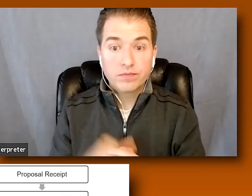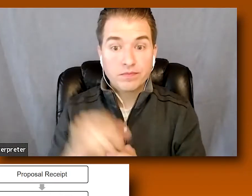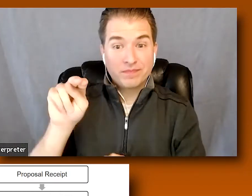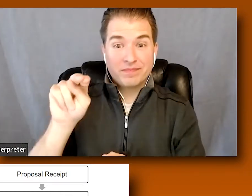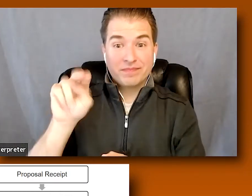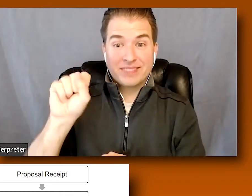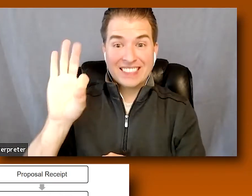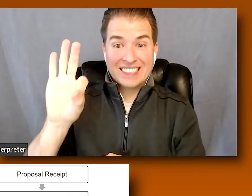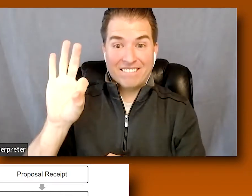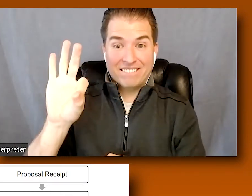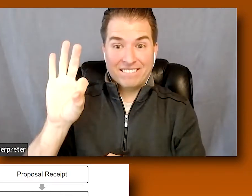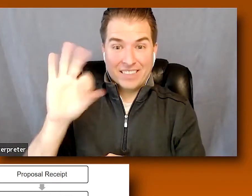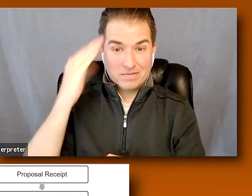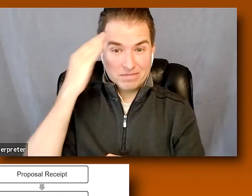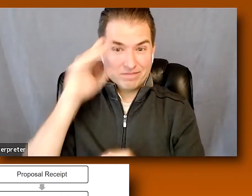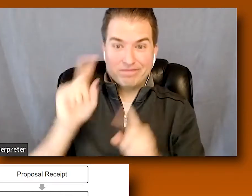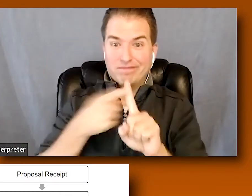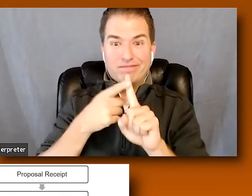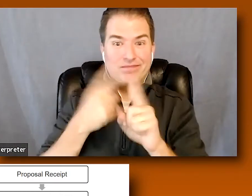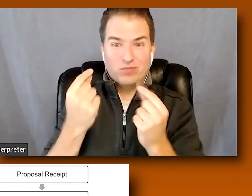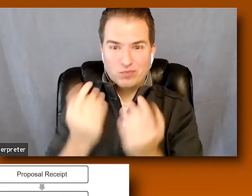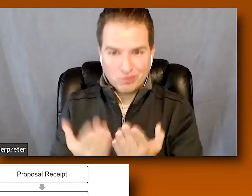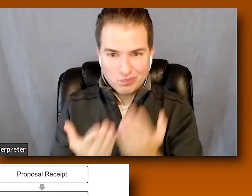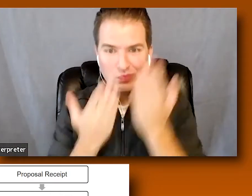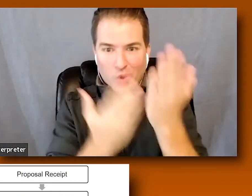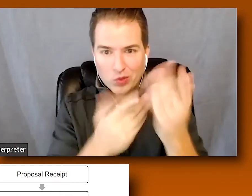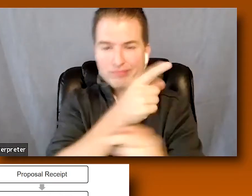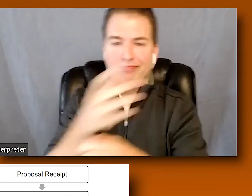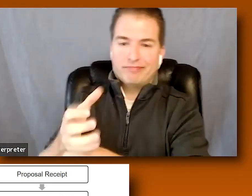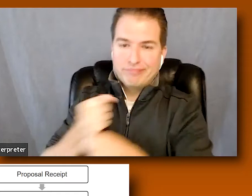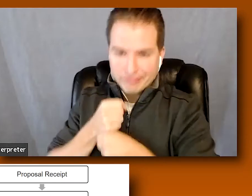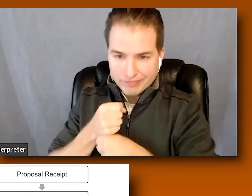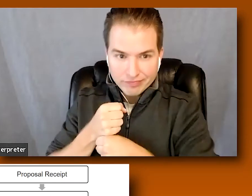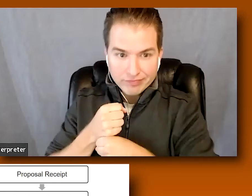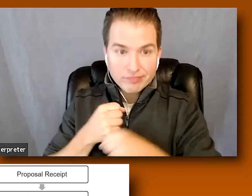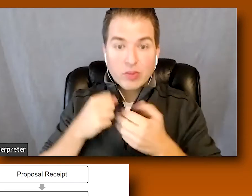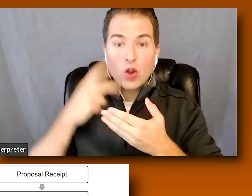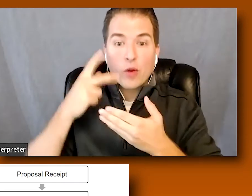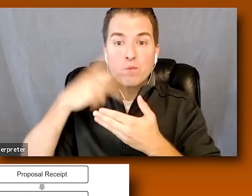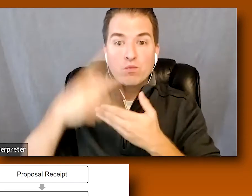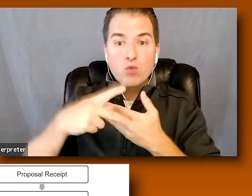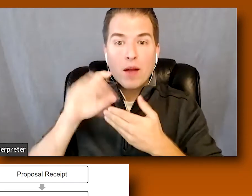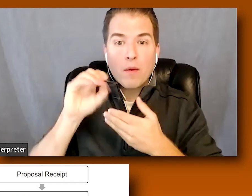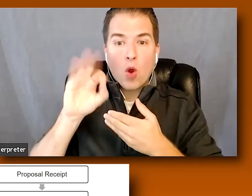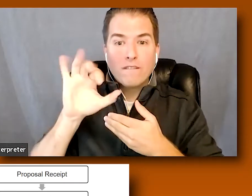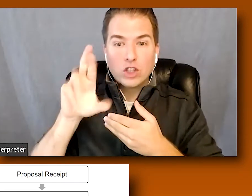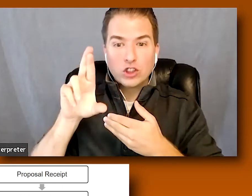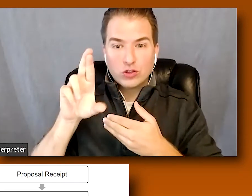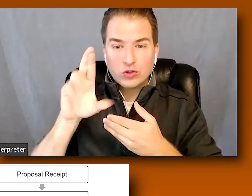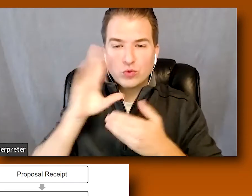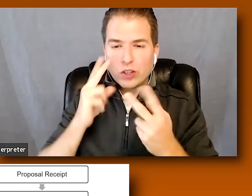NSF, your proposal is received. The program officer reviews it to verify it's complete and compliant.